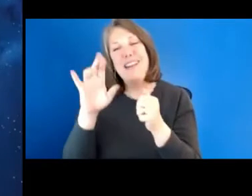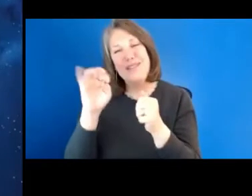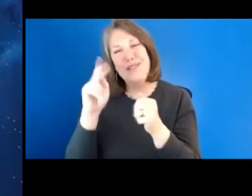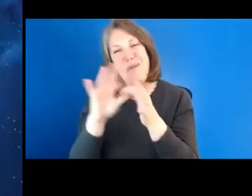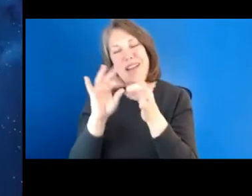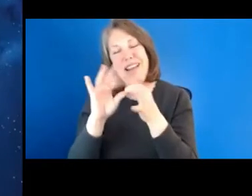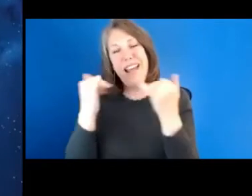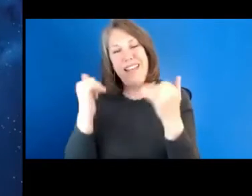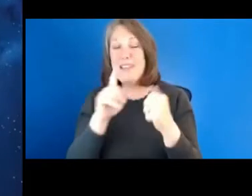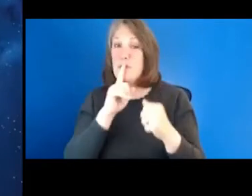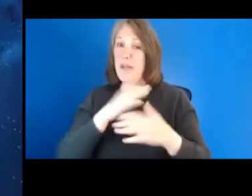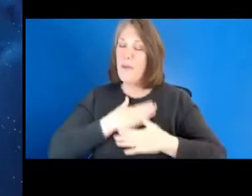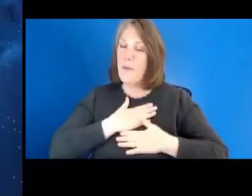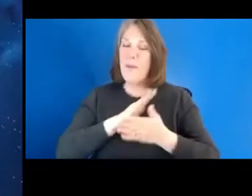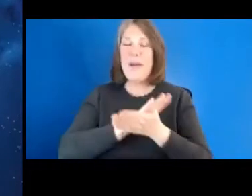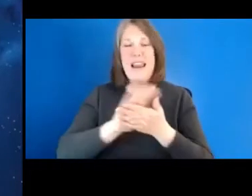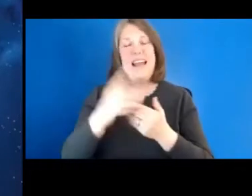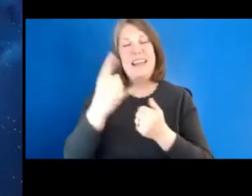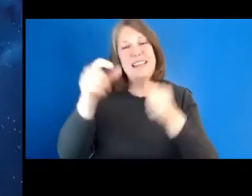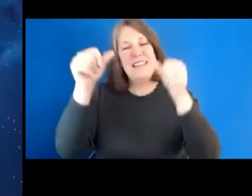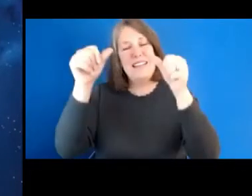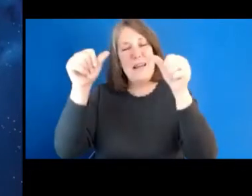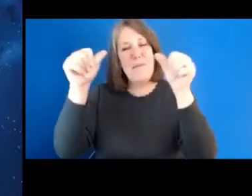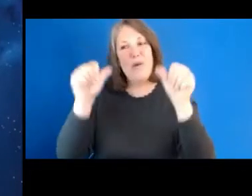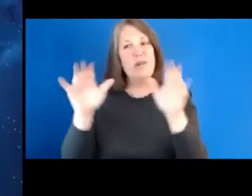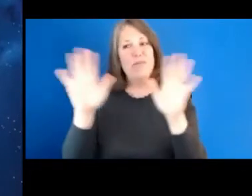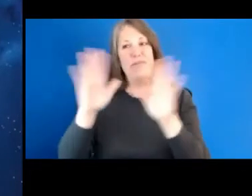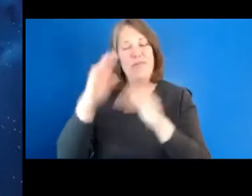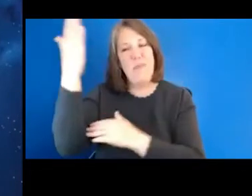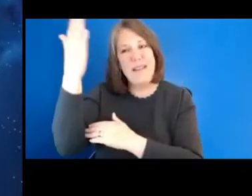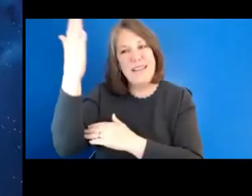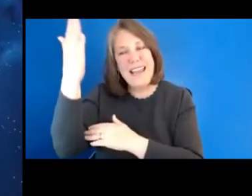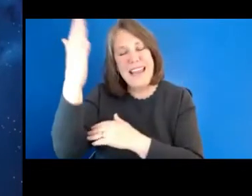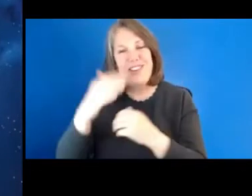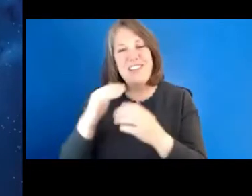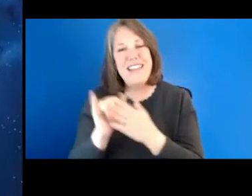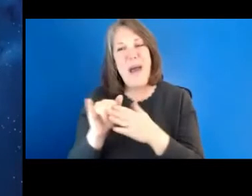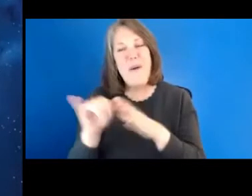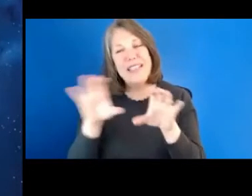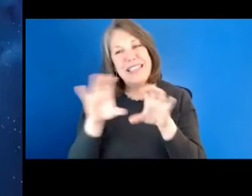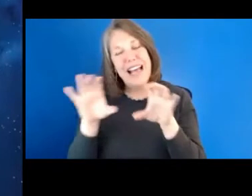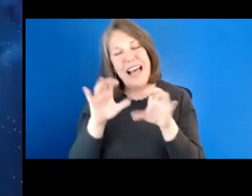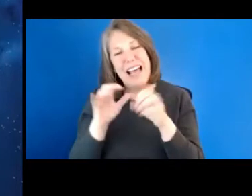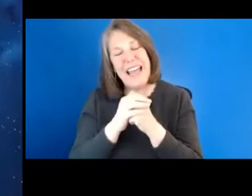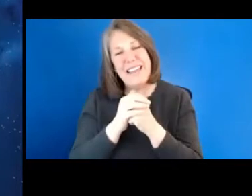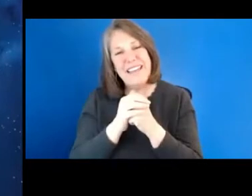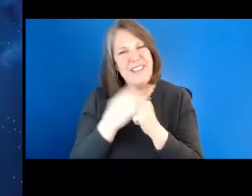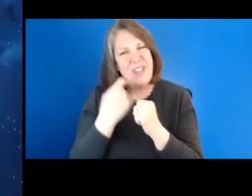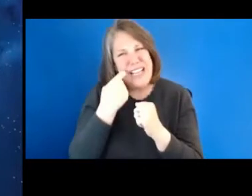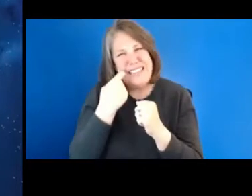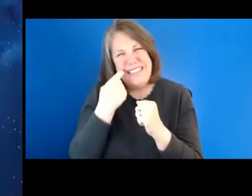Here's one of the presentations that was done 17:04:36 just in the last I think two days.